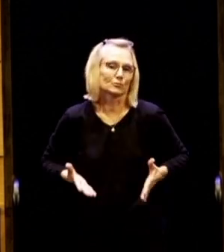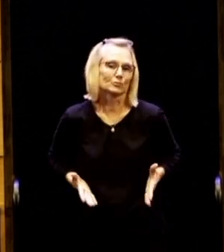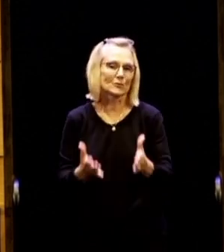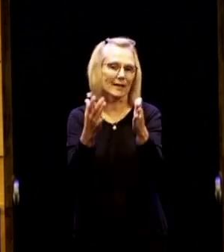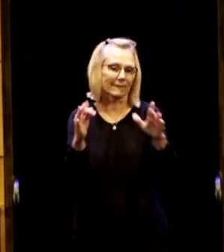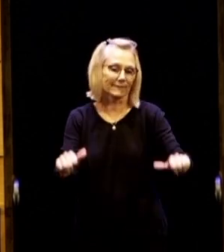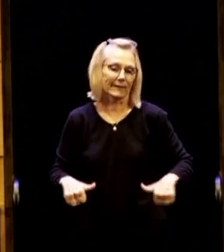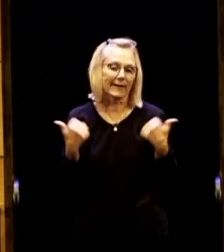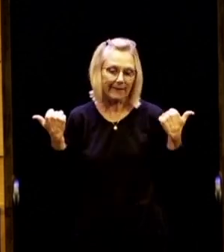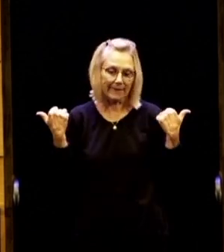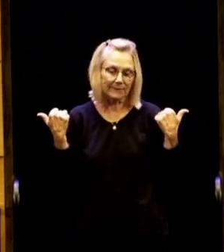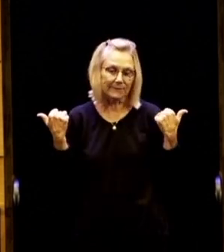That is our way of life.